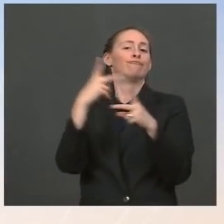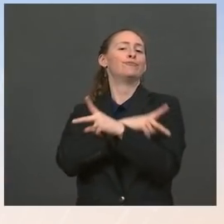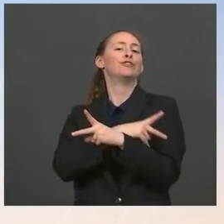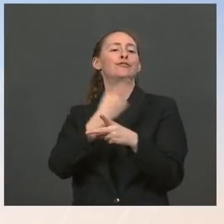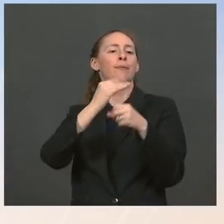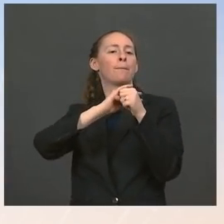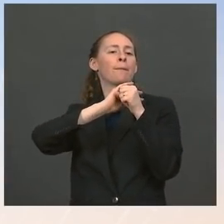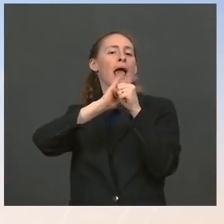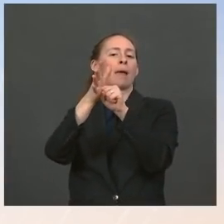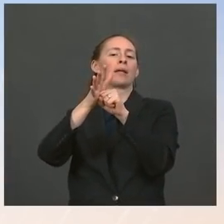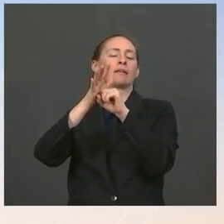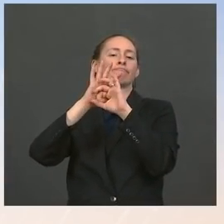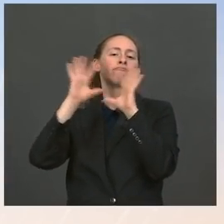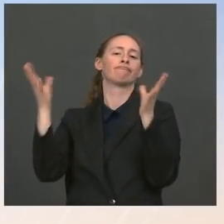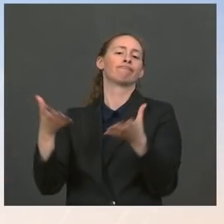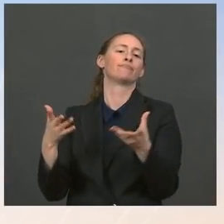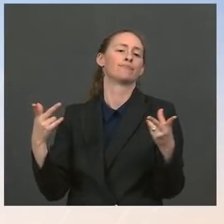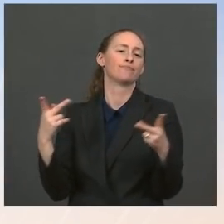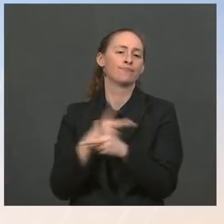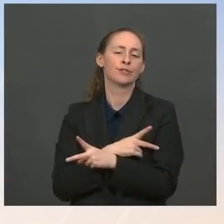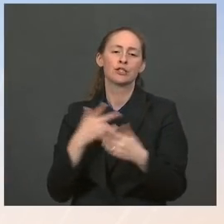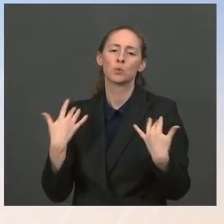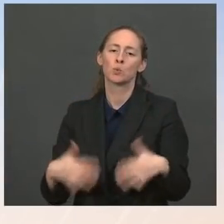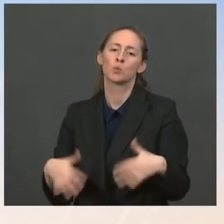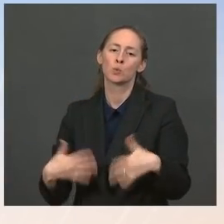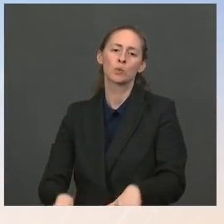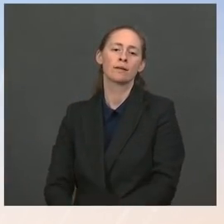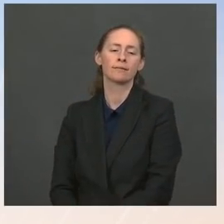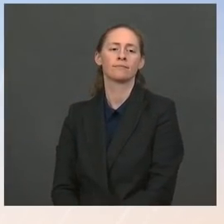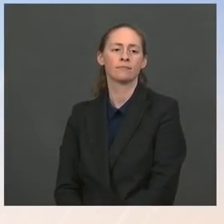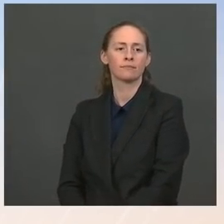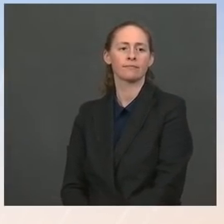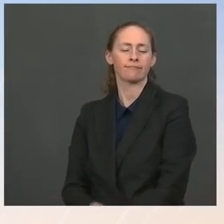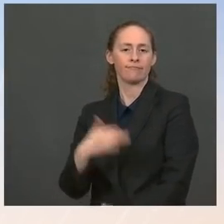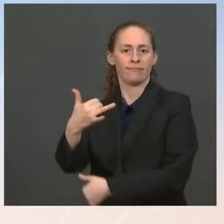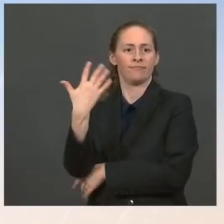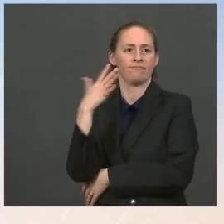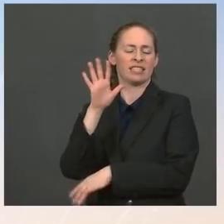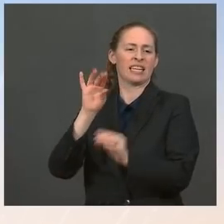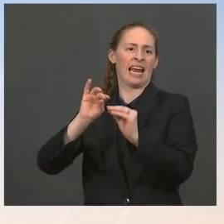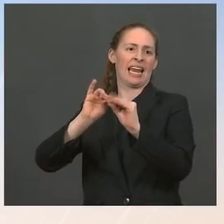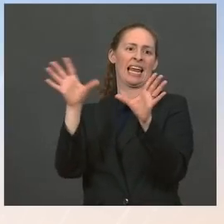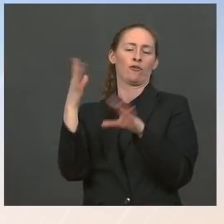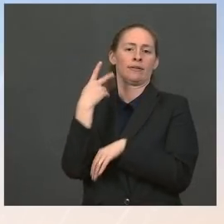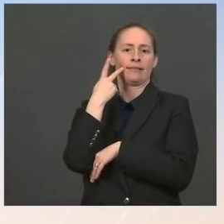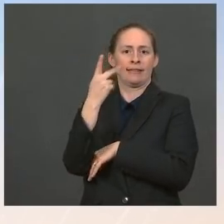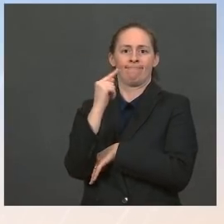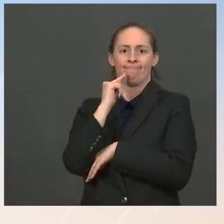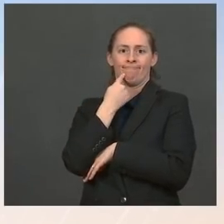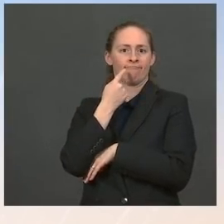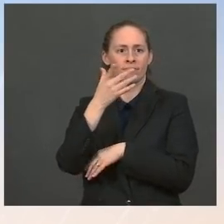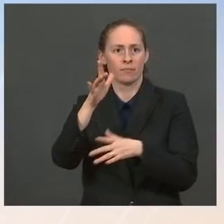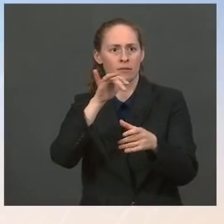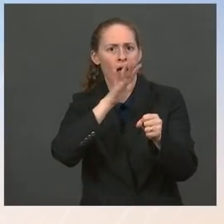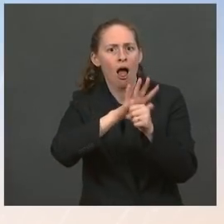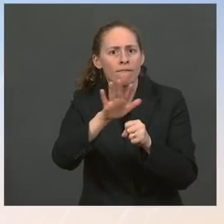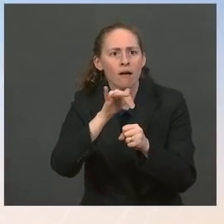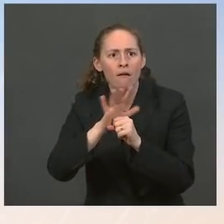I think is important to point out, having seen shortages in -- you know, it started with toilet paper, then it was beef last year.